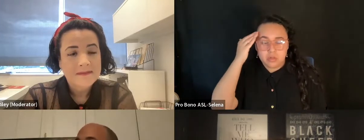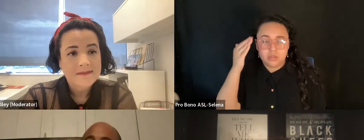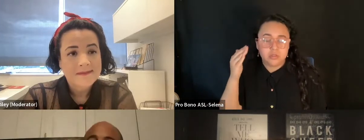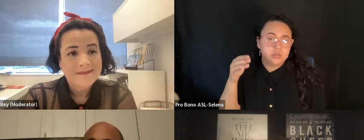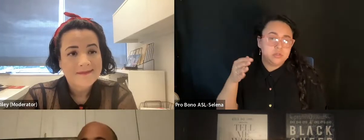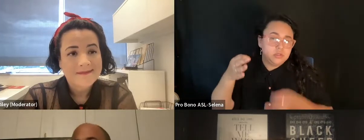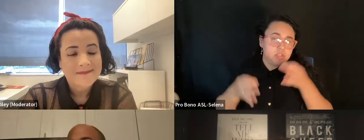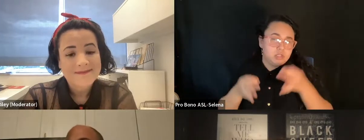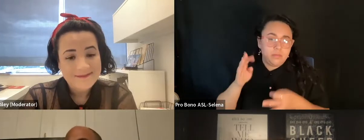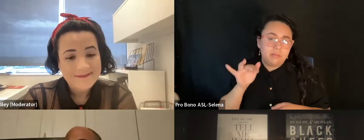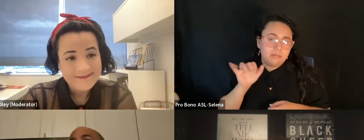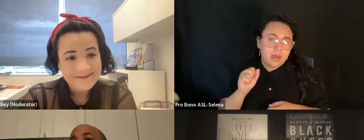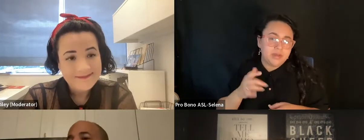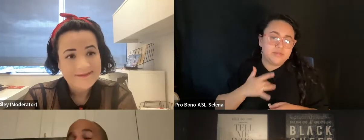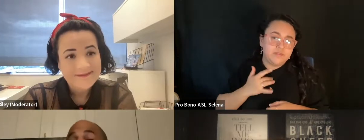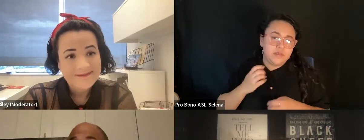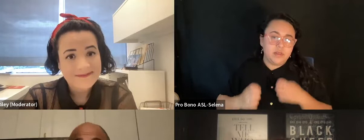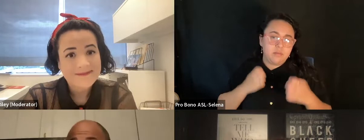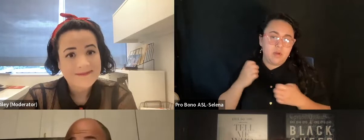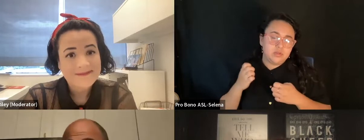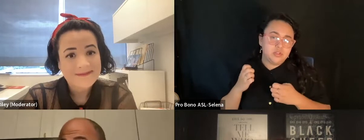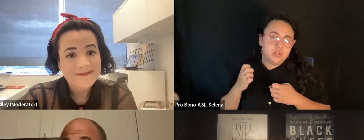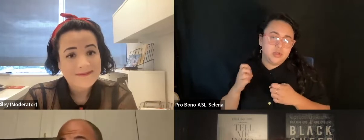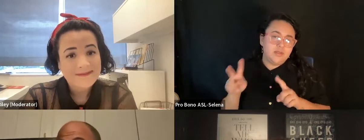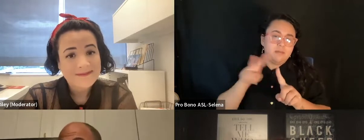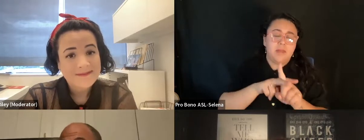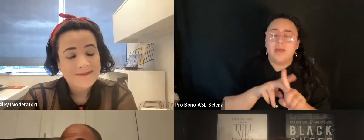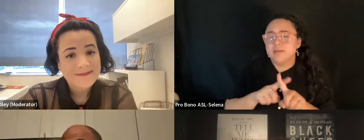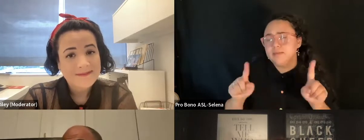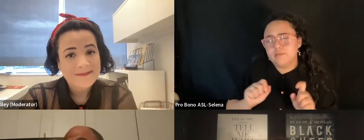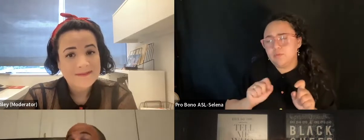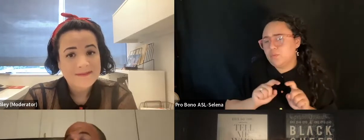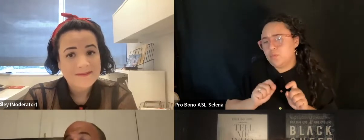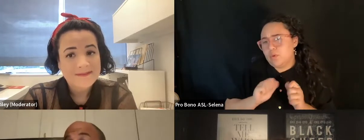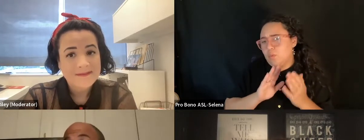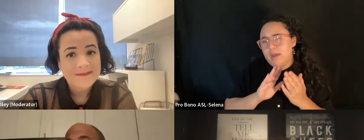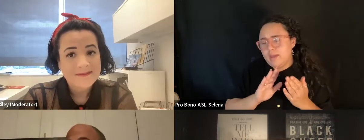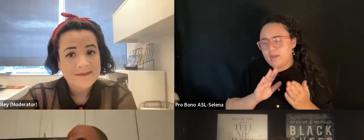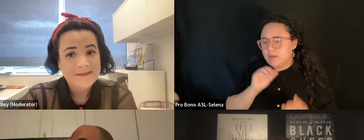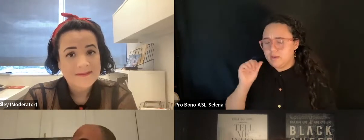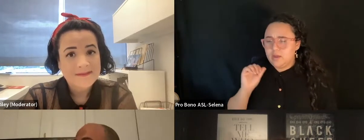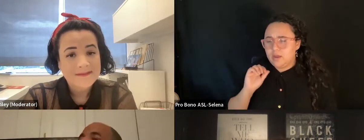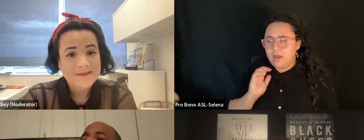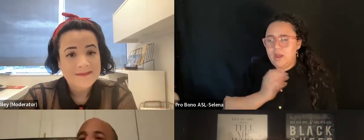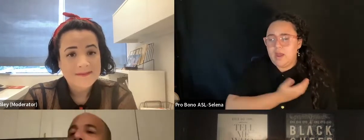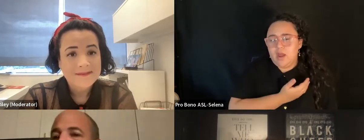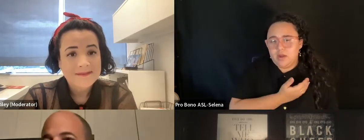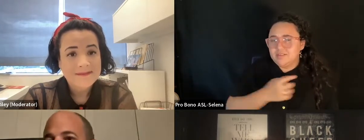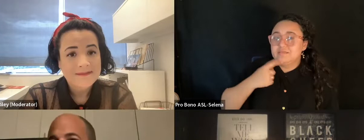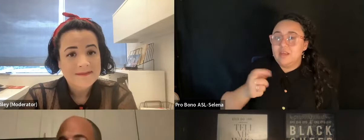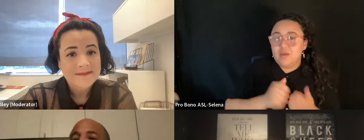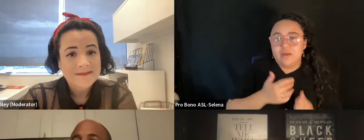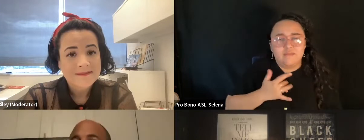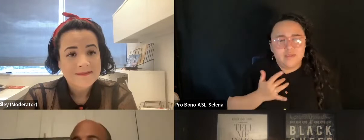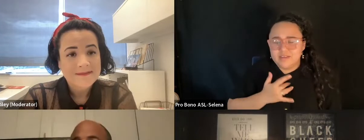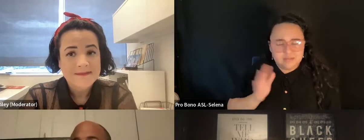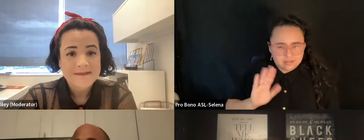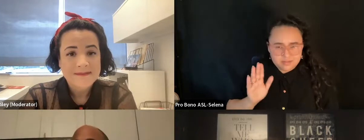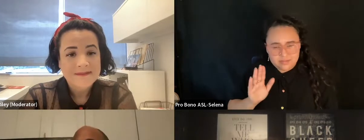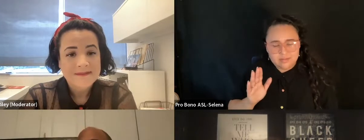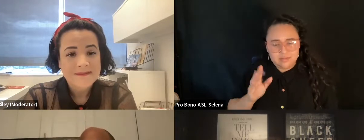It's not asked to sort of telling you how to feel ideally. It's sort of you responding to a very